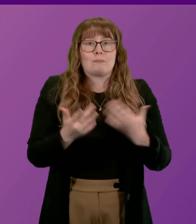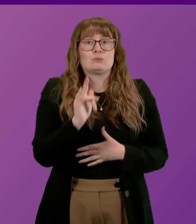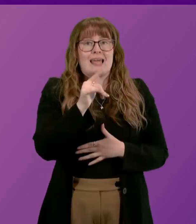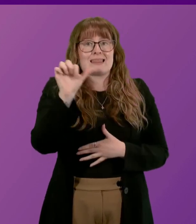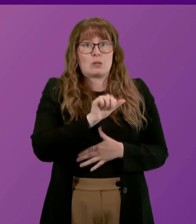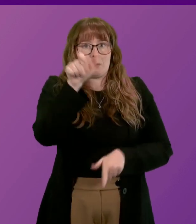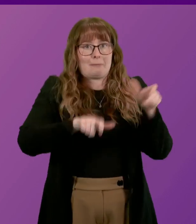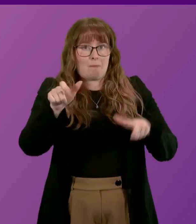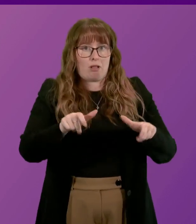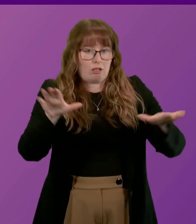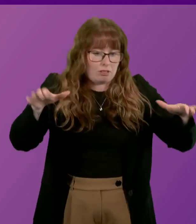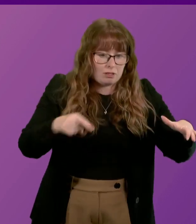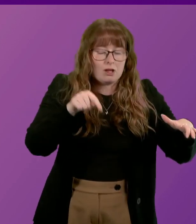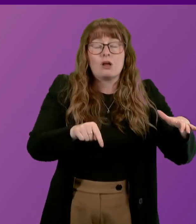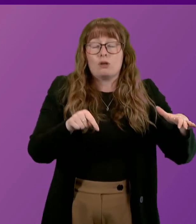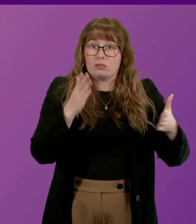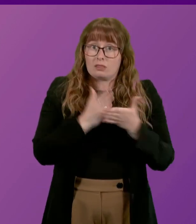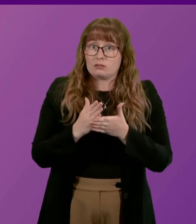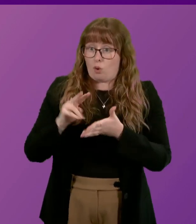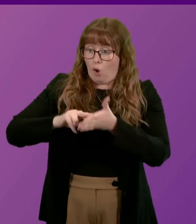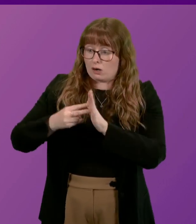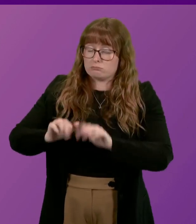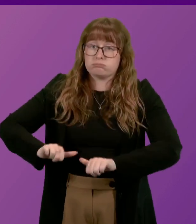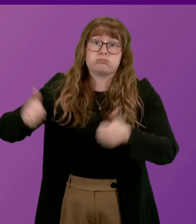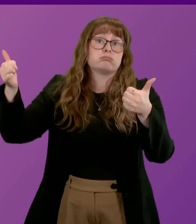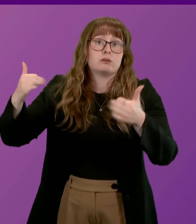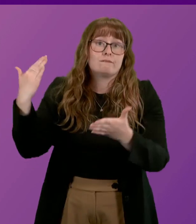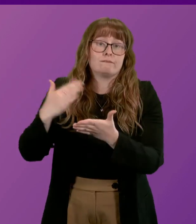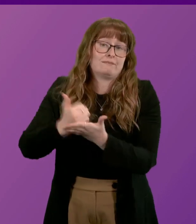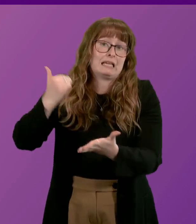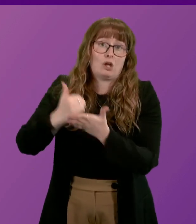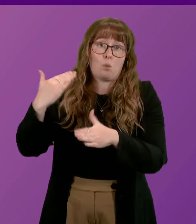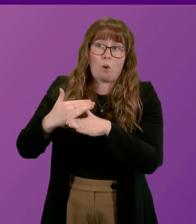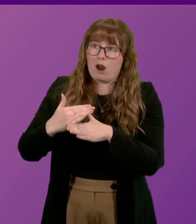We must not underestimate the excellent work that those organisations do by acting as lifelines for